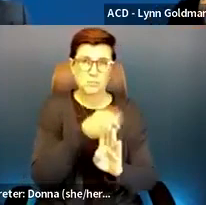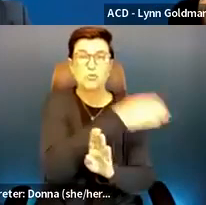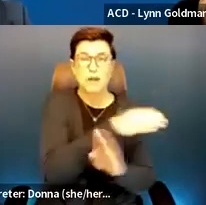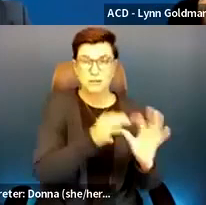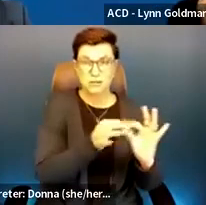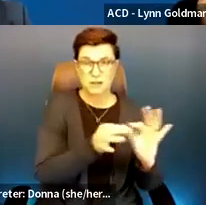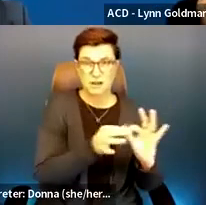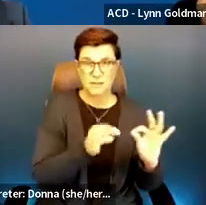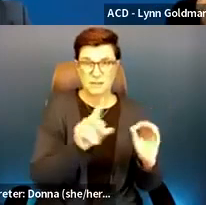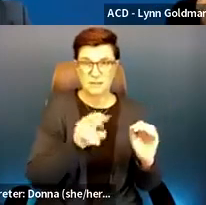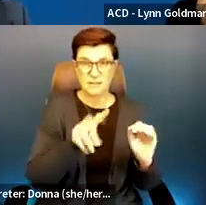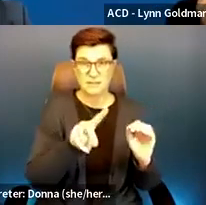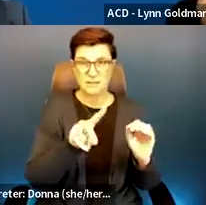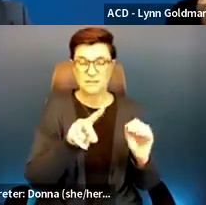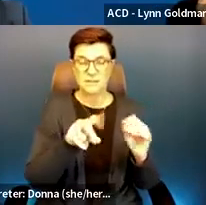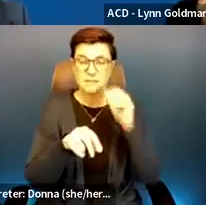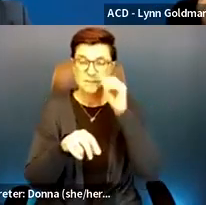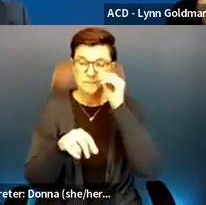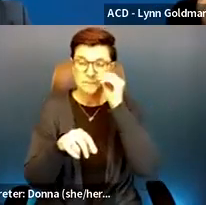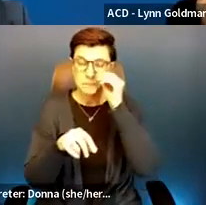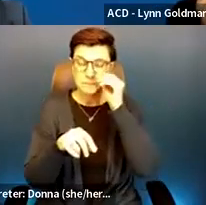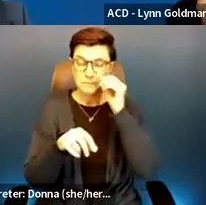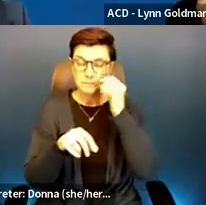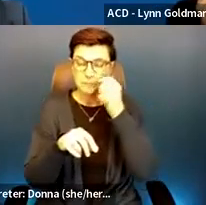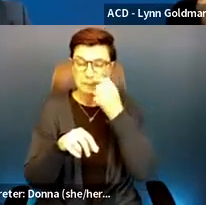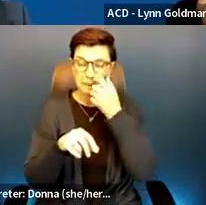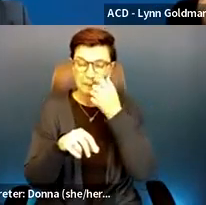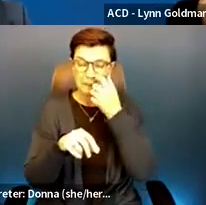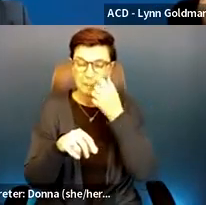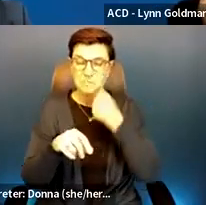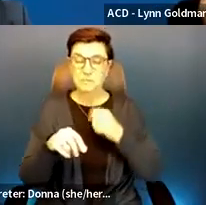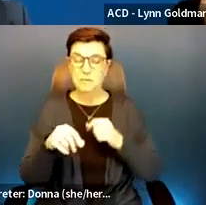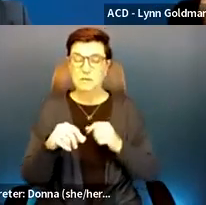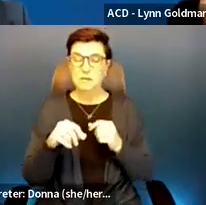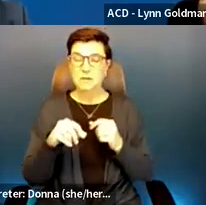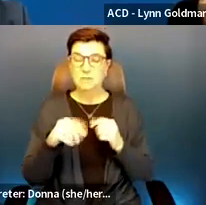David, if I might, is from perches that I've had prior